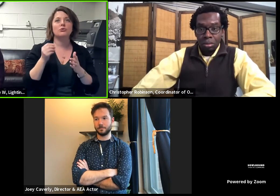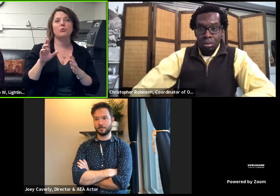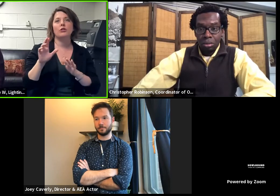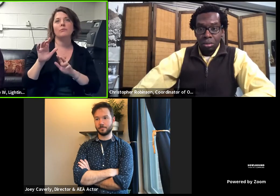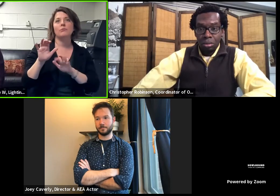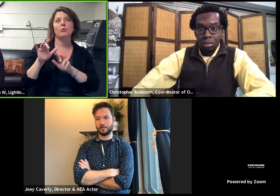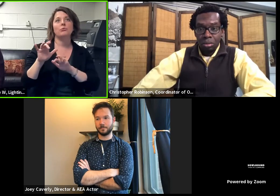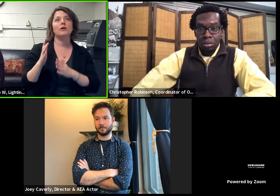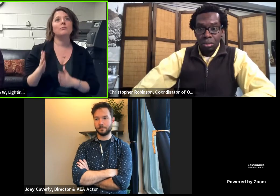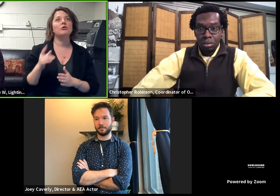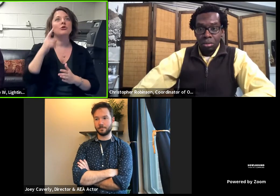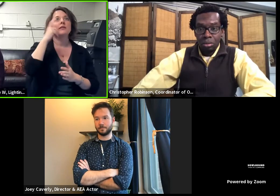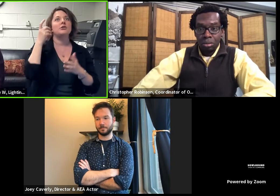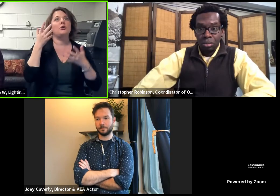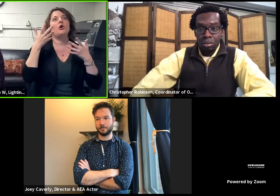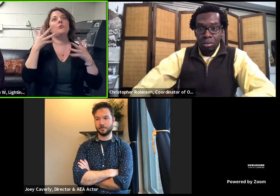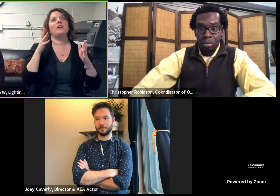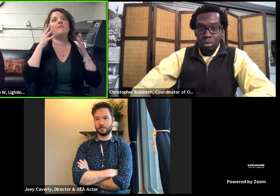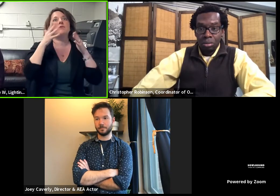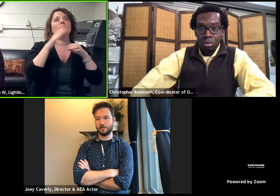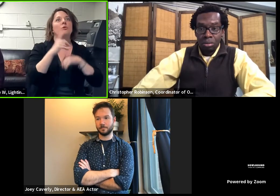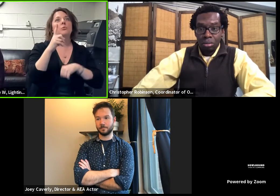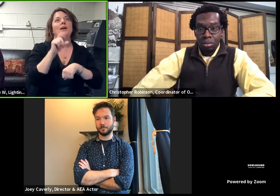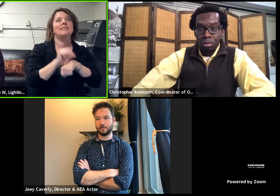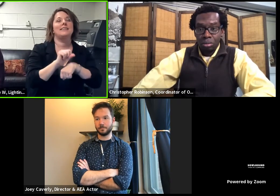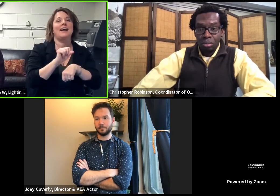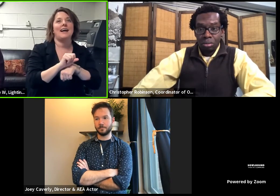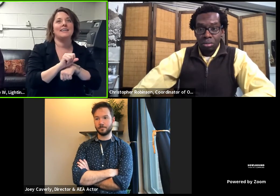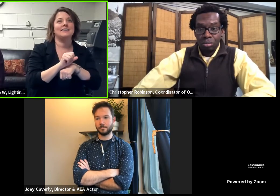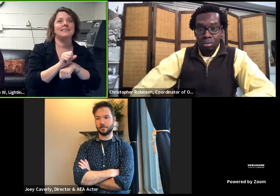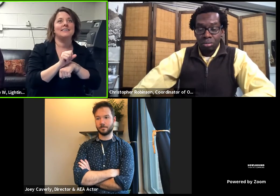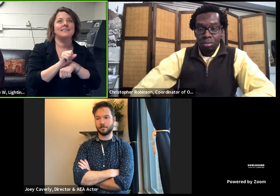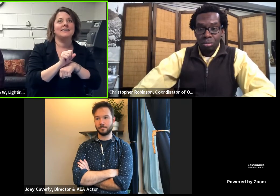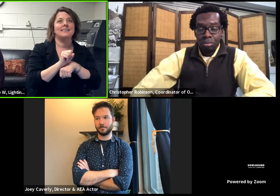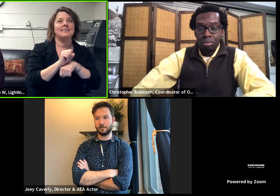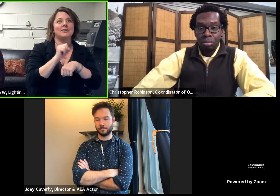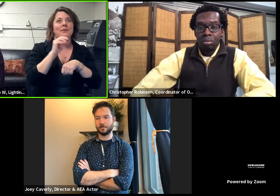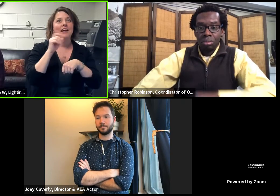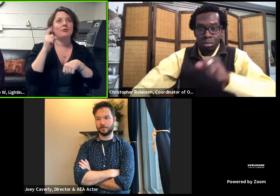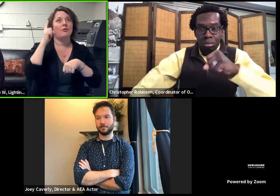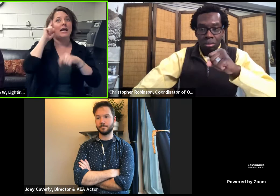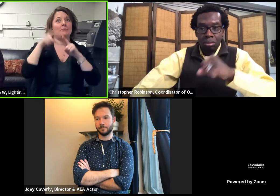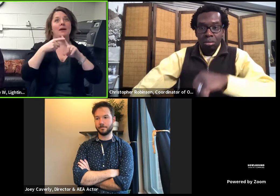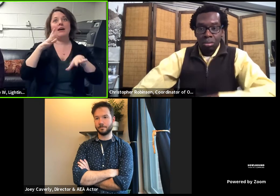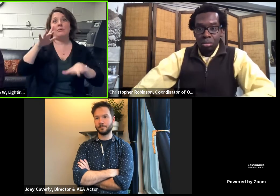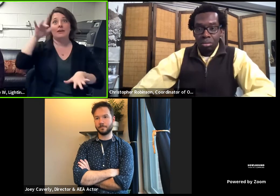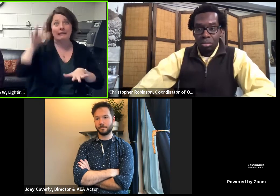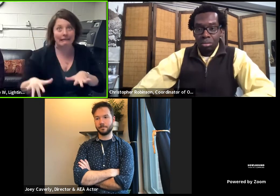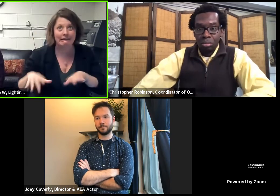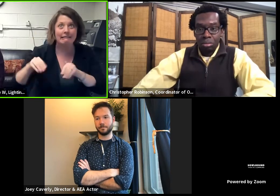for the stage manager or the person that's already kind of focusing on another job, has to also think about